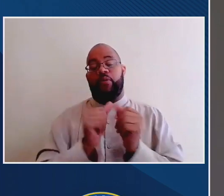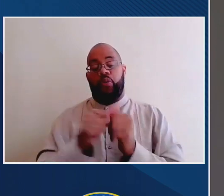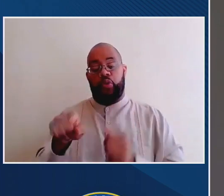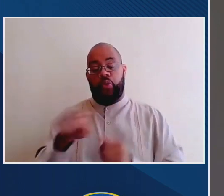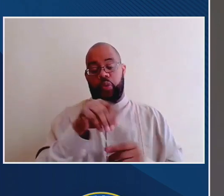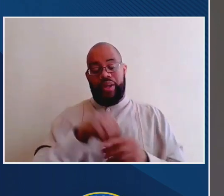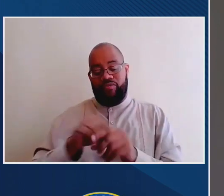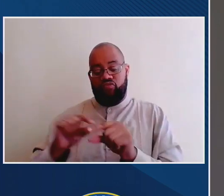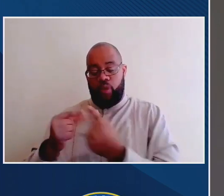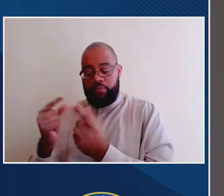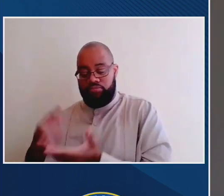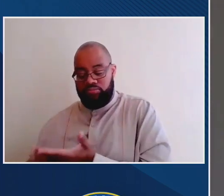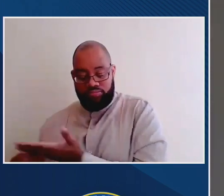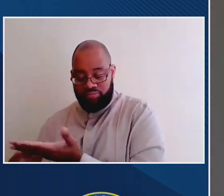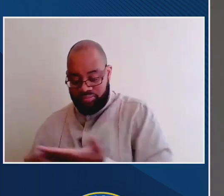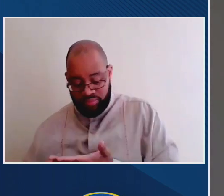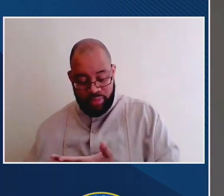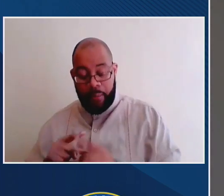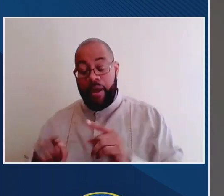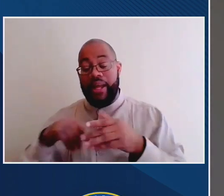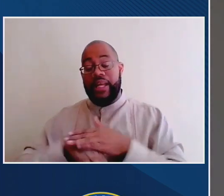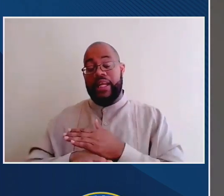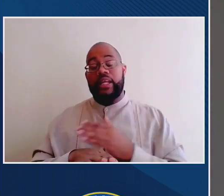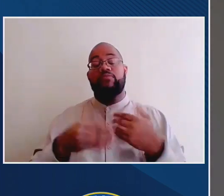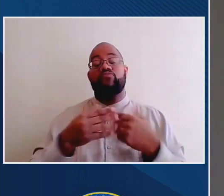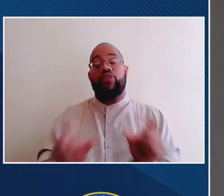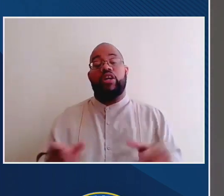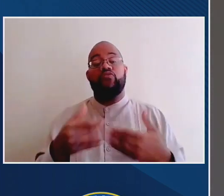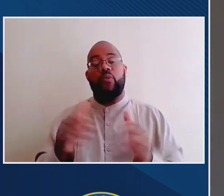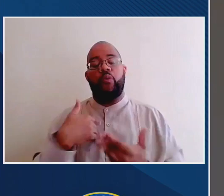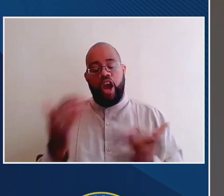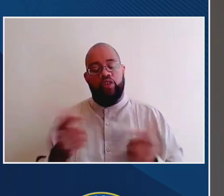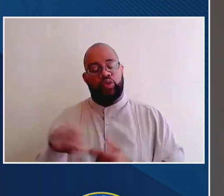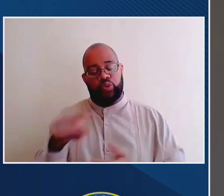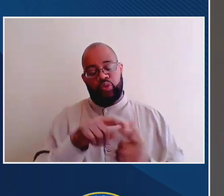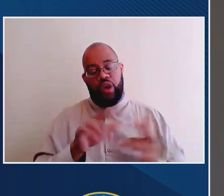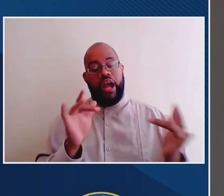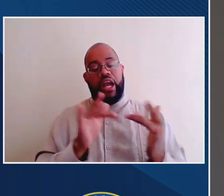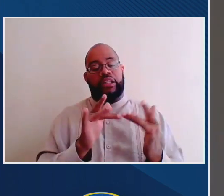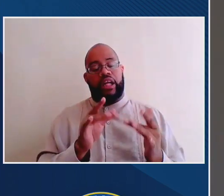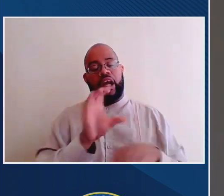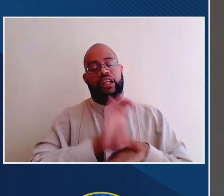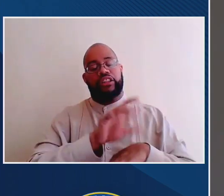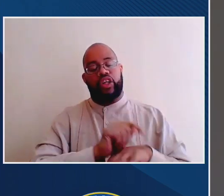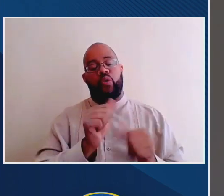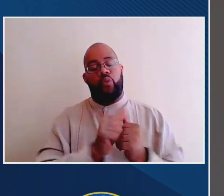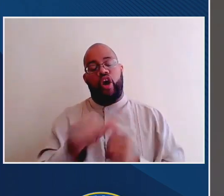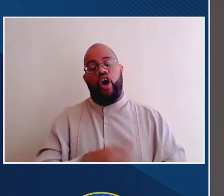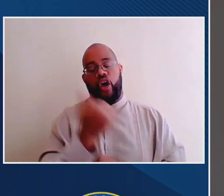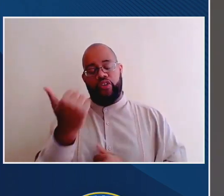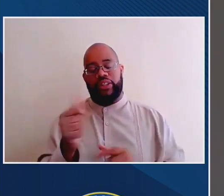However, while in the breakout rooms, we encourage you to contact and consult with others as you deem appropriate and